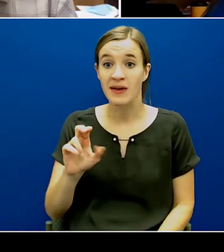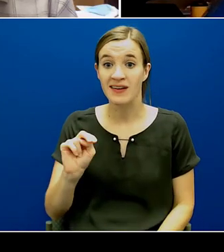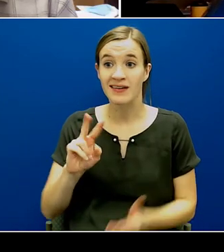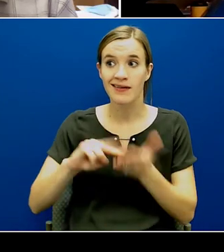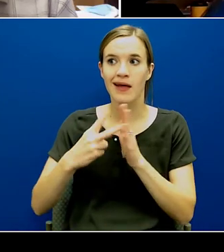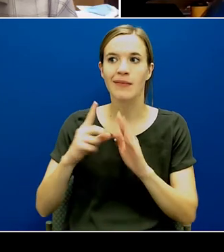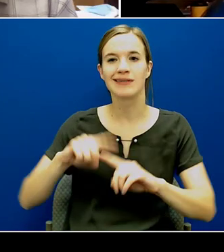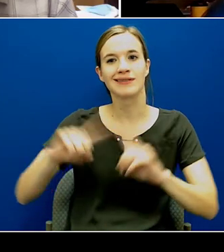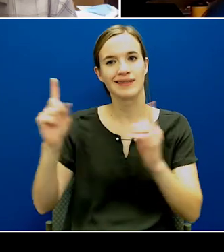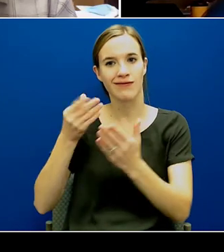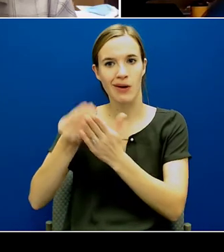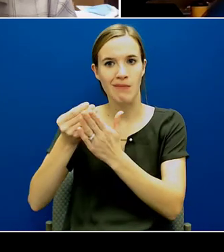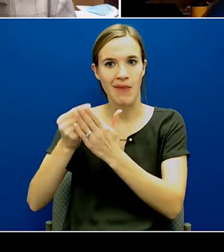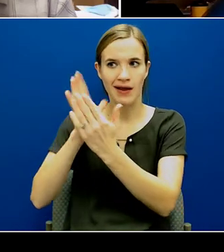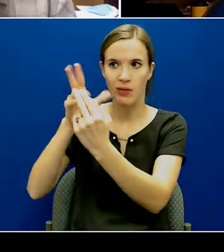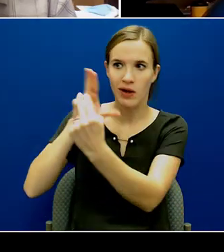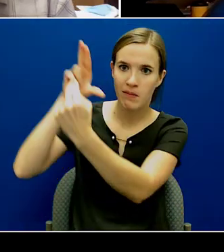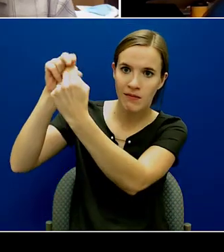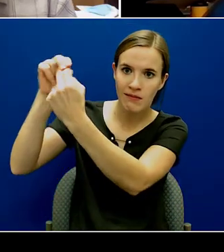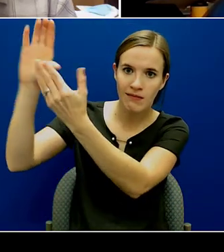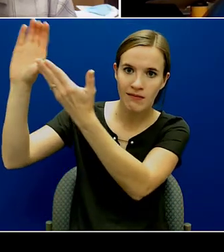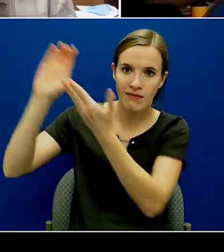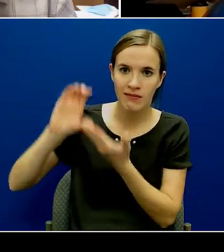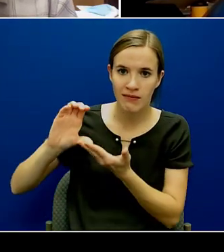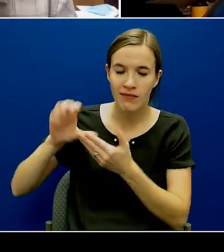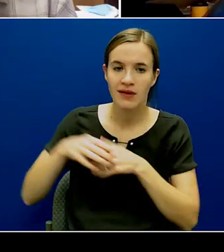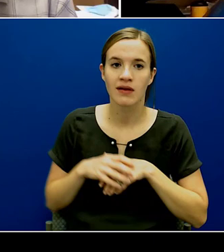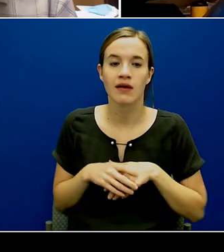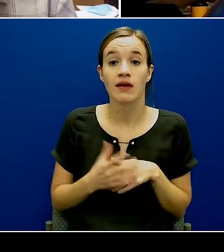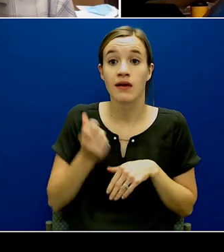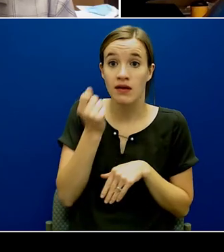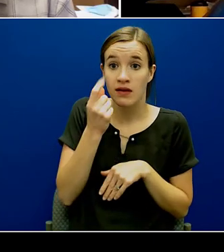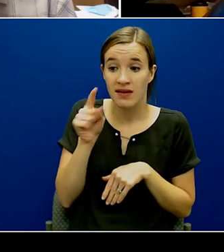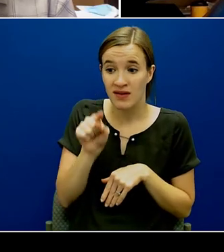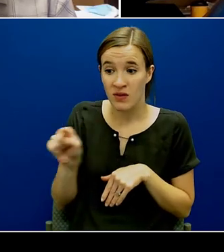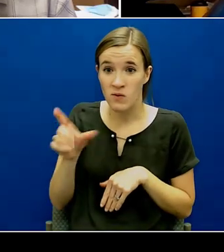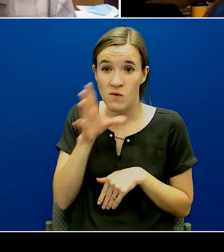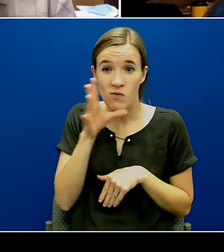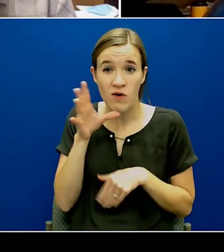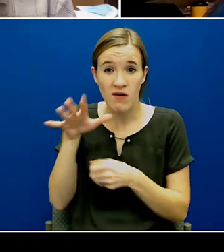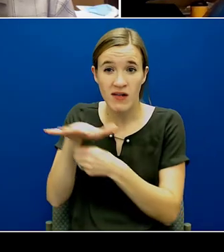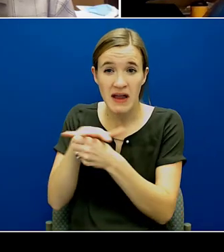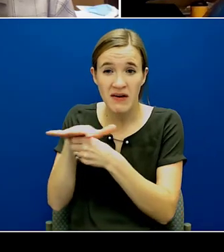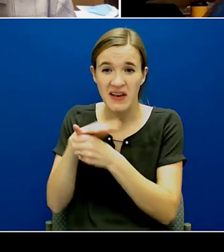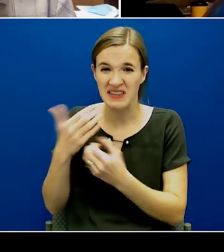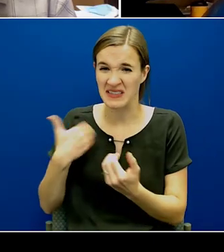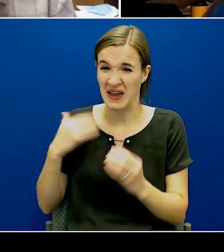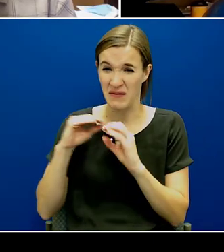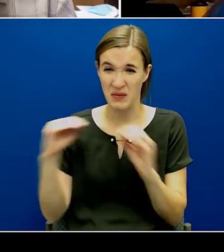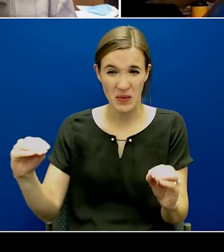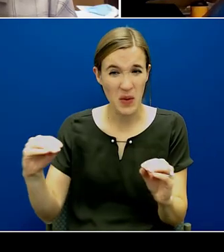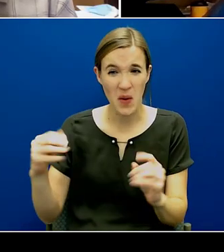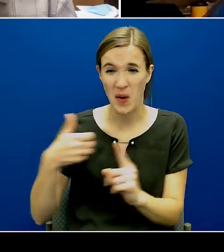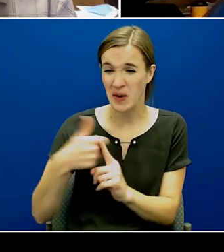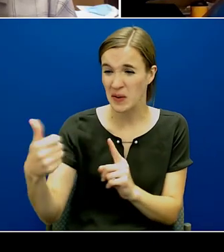isn't there. And so we really need to be able to get out into those areas. But without the additional funding, it's just almost